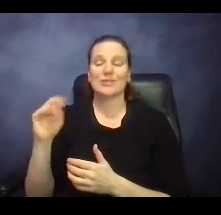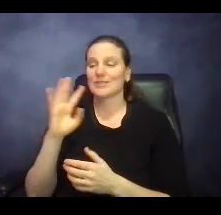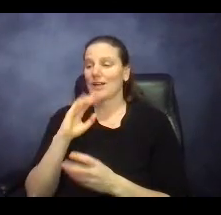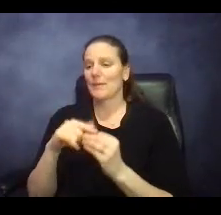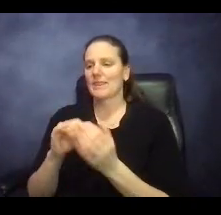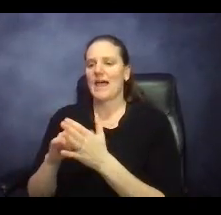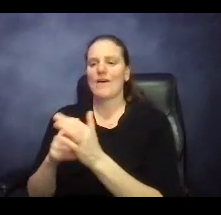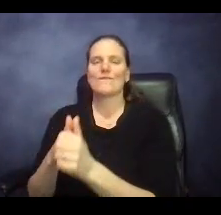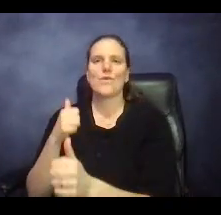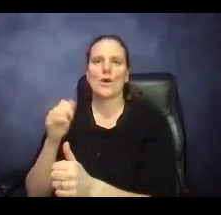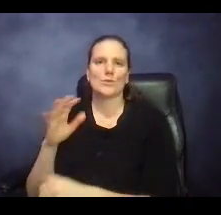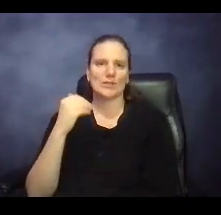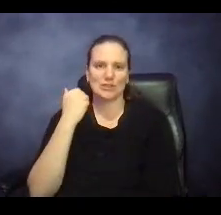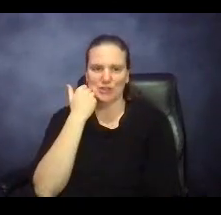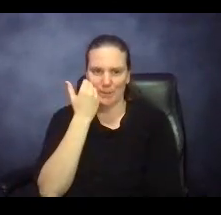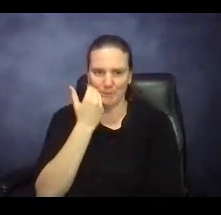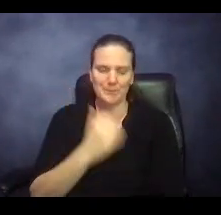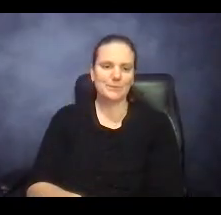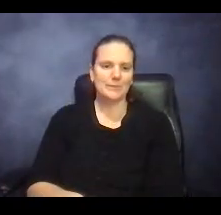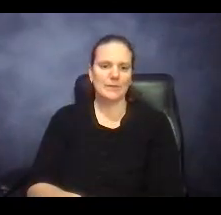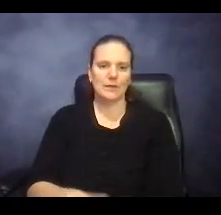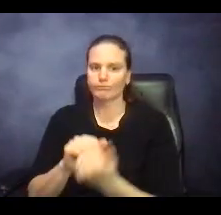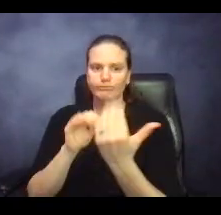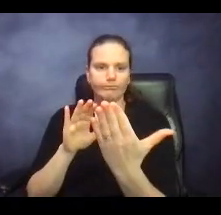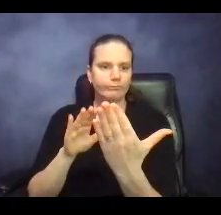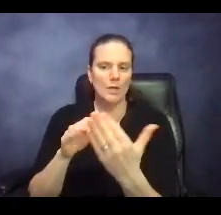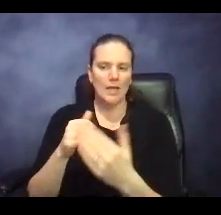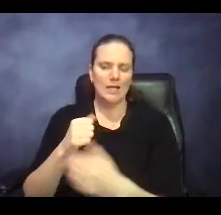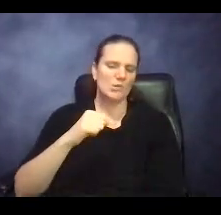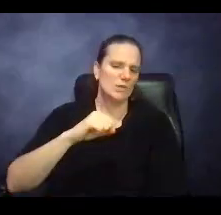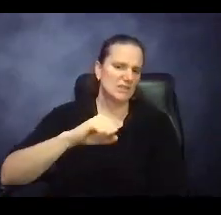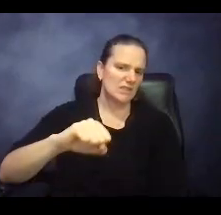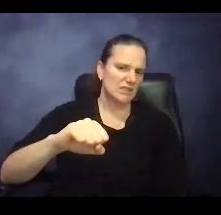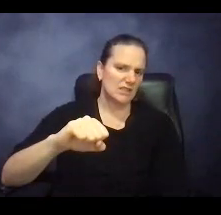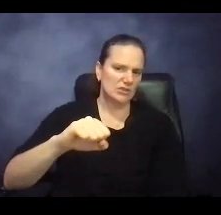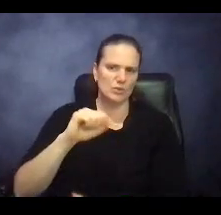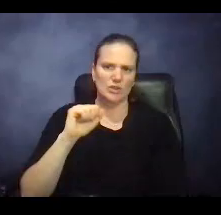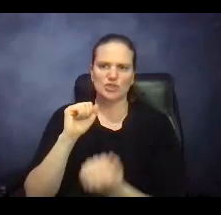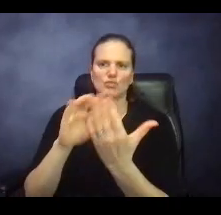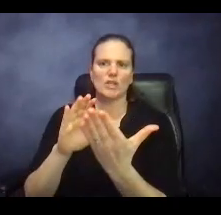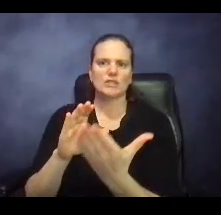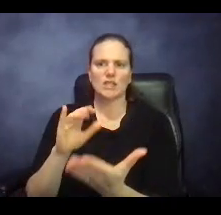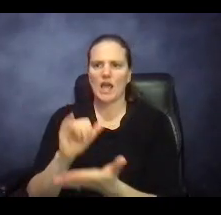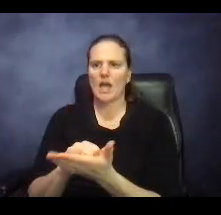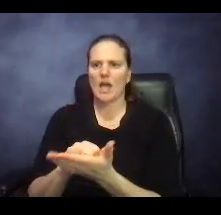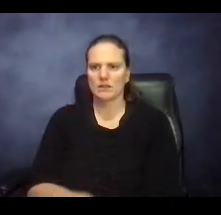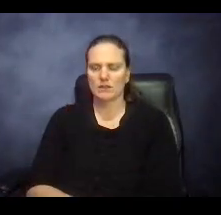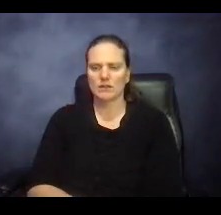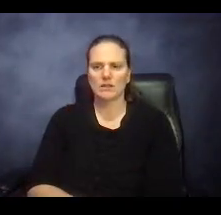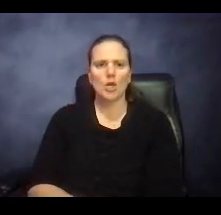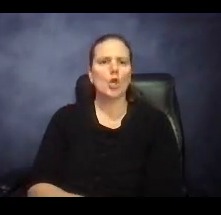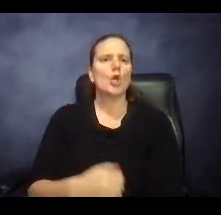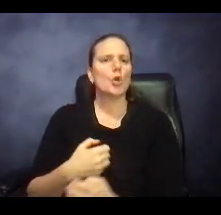And so really kind of hitting that stuff head on, anything that you have resistance to addressing, addressing it from an emotional standpoint can help